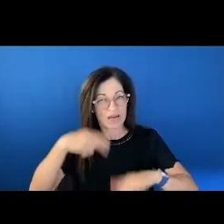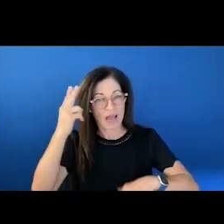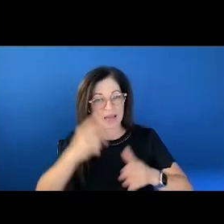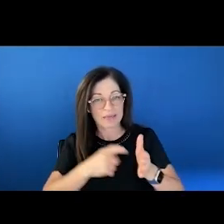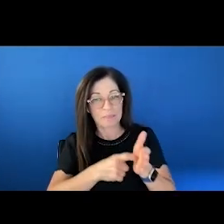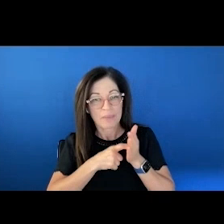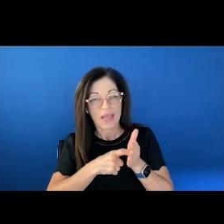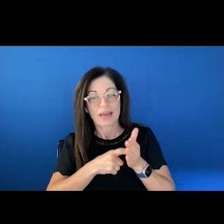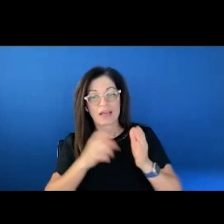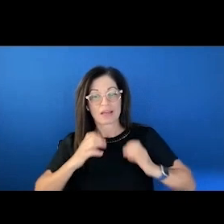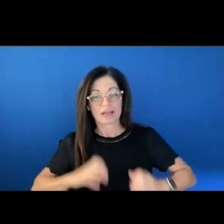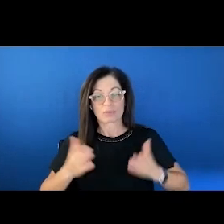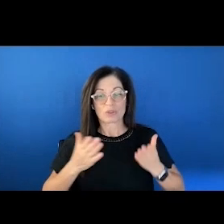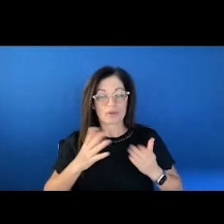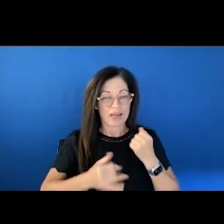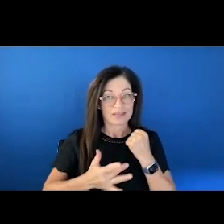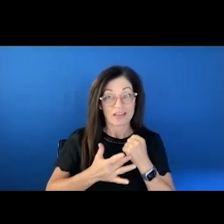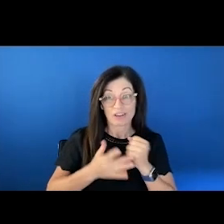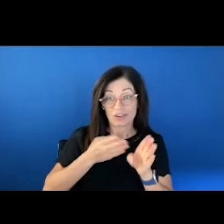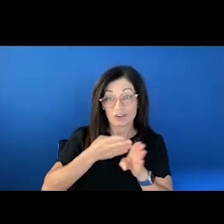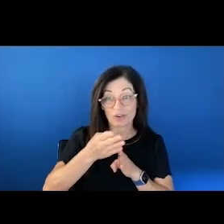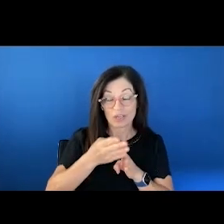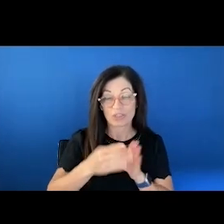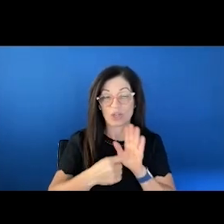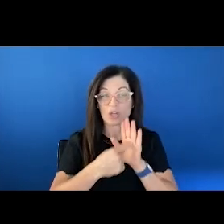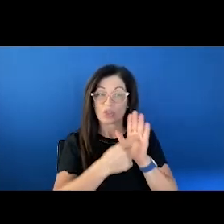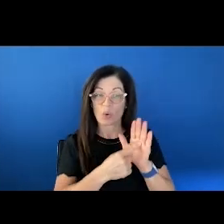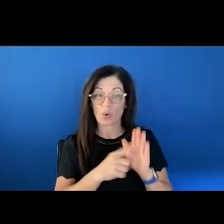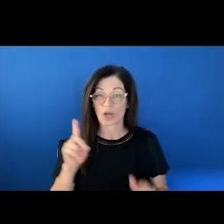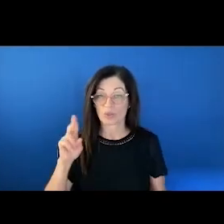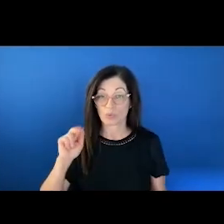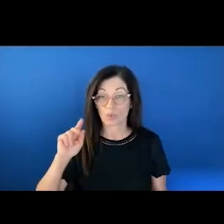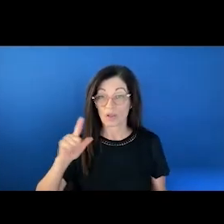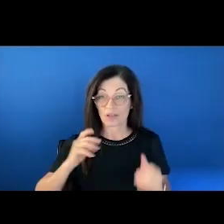and technology careers reflect a dual-customer strategy that meets